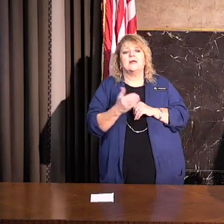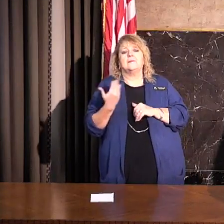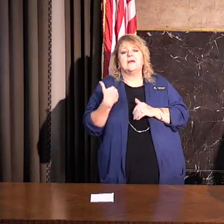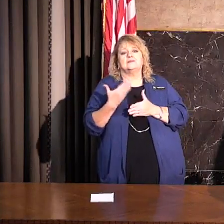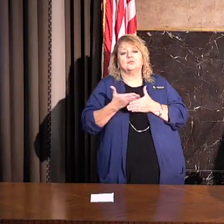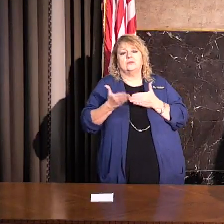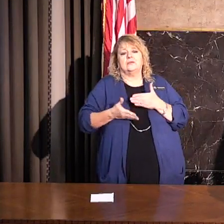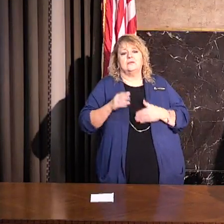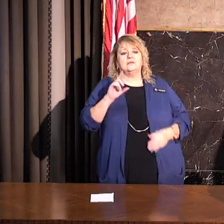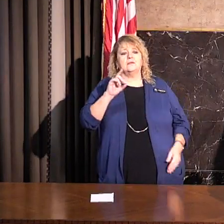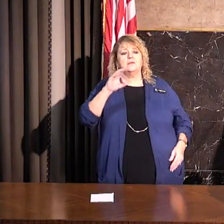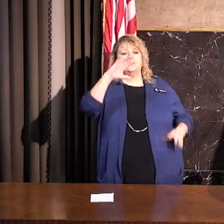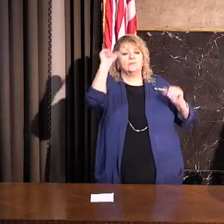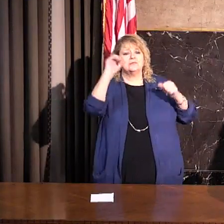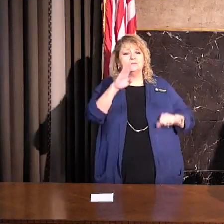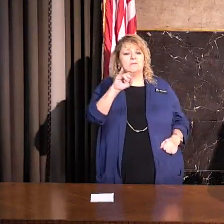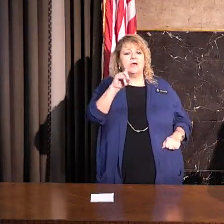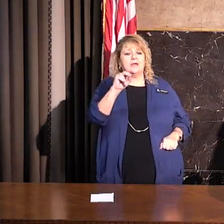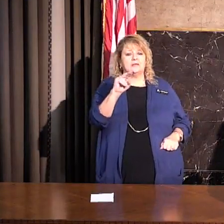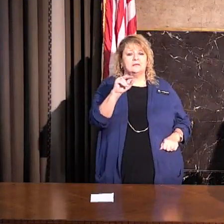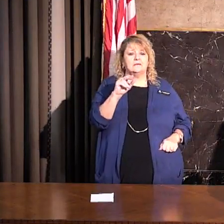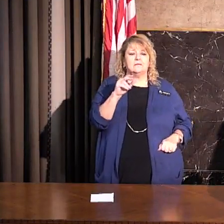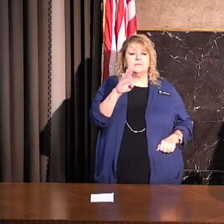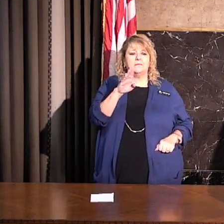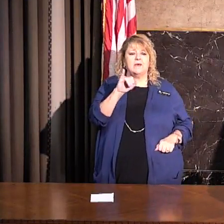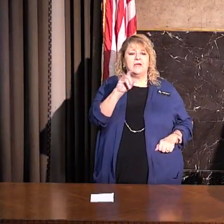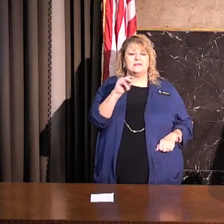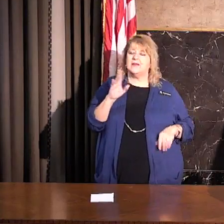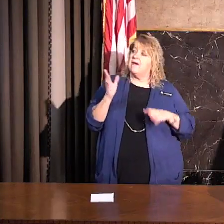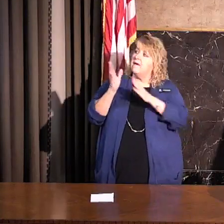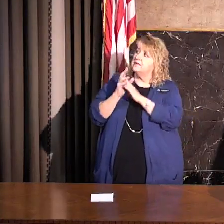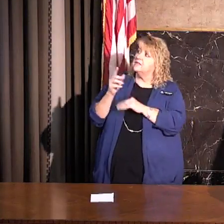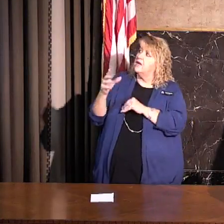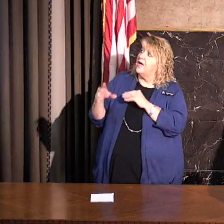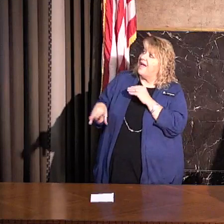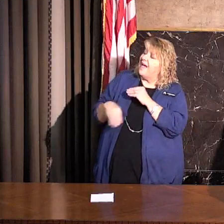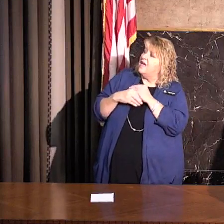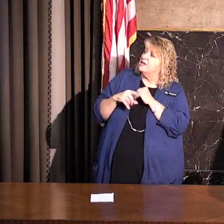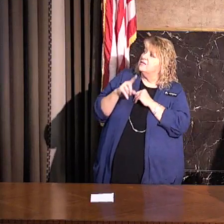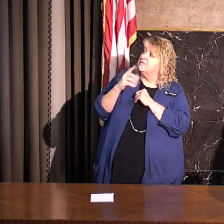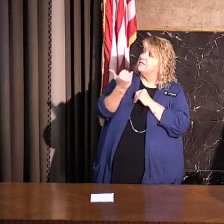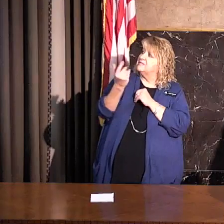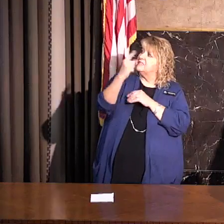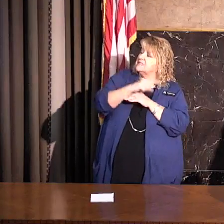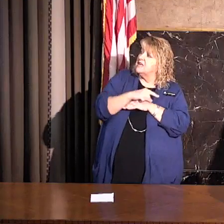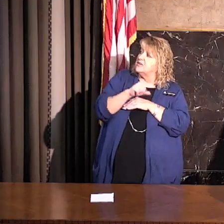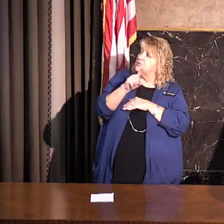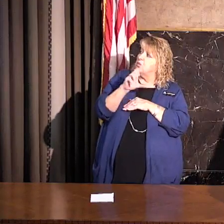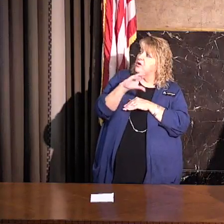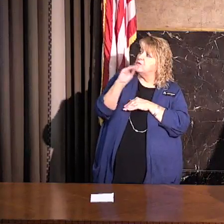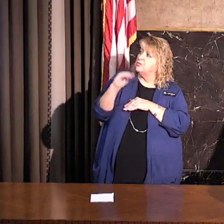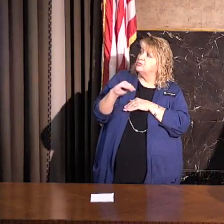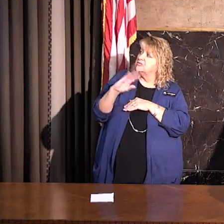this weekend, President Biden did approve my request for an additional 15 days of 100%